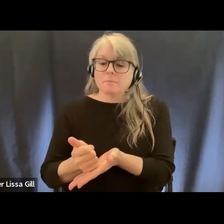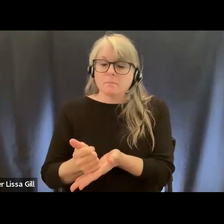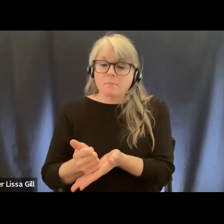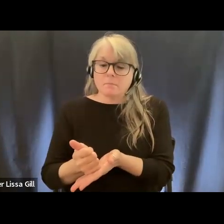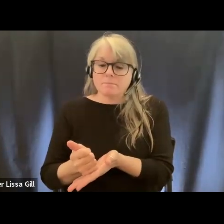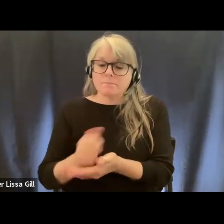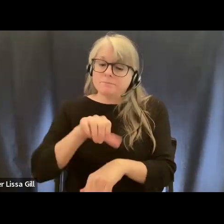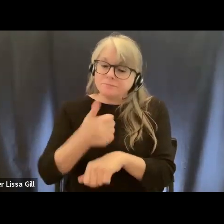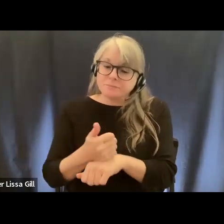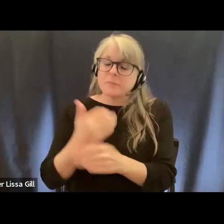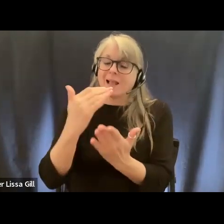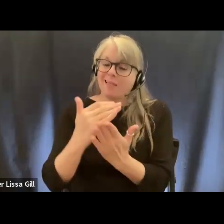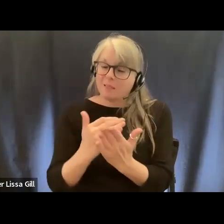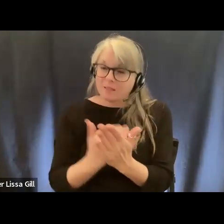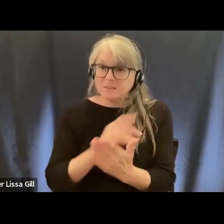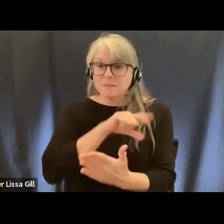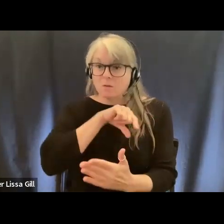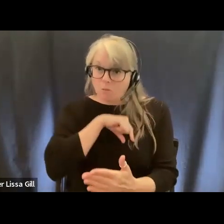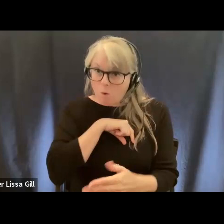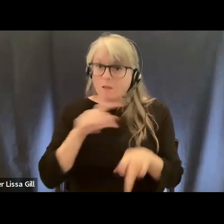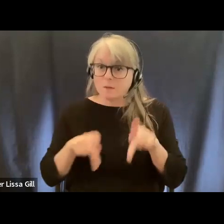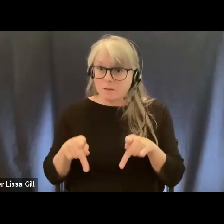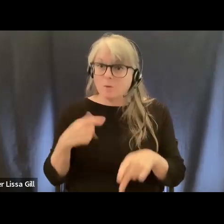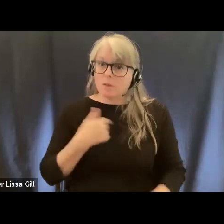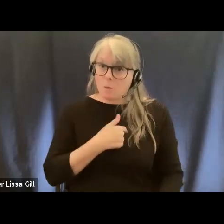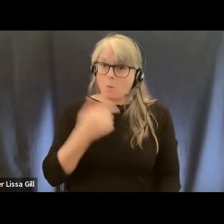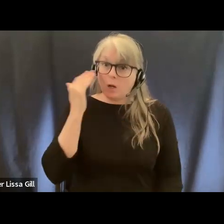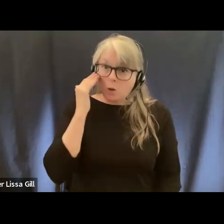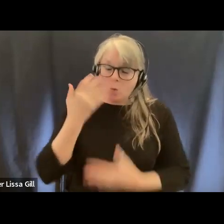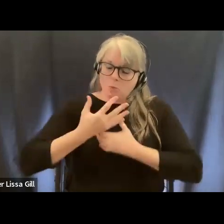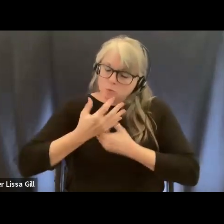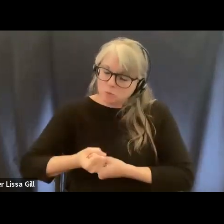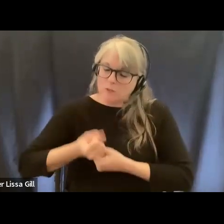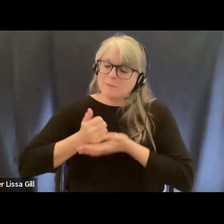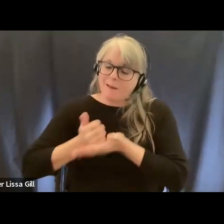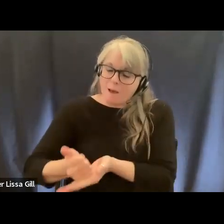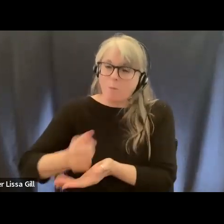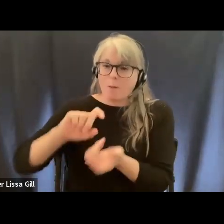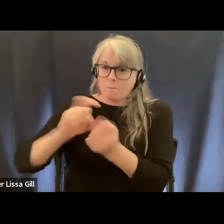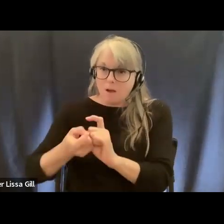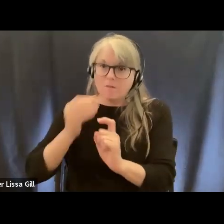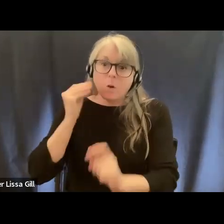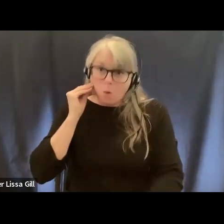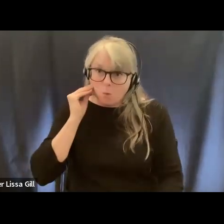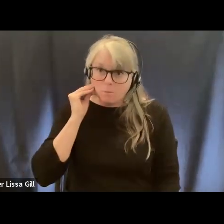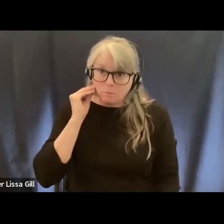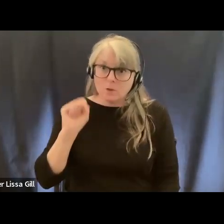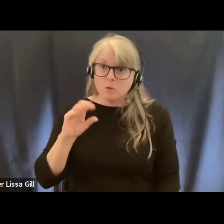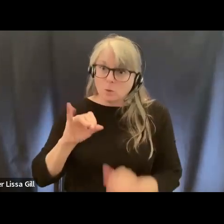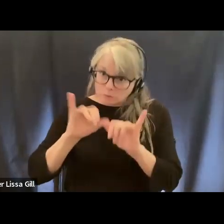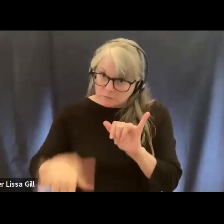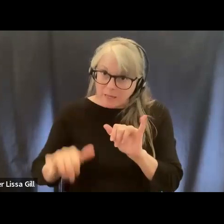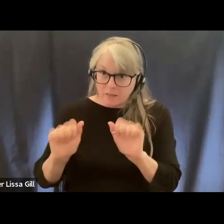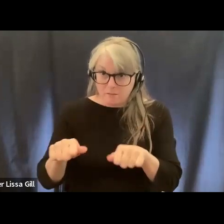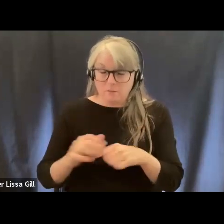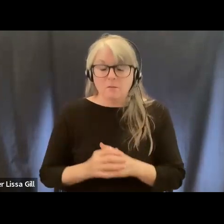A list of quality people that we know and can trust to help them modify their home so they can stay in place.